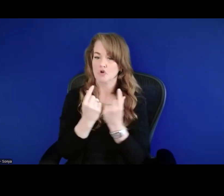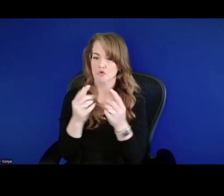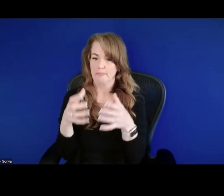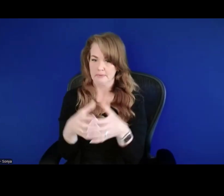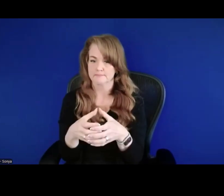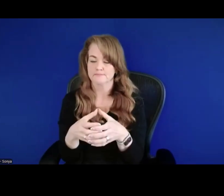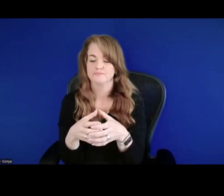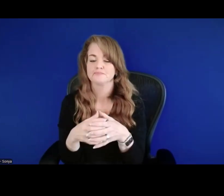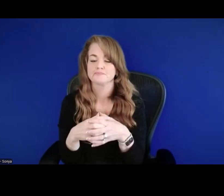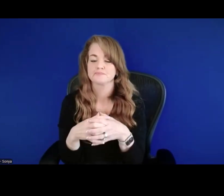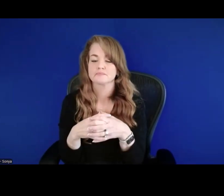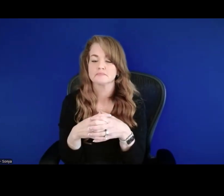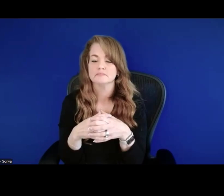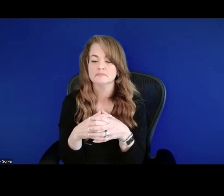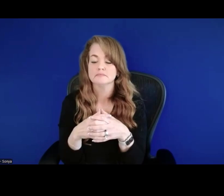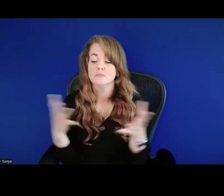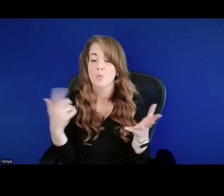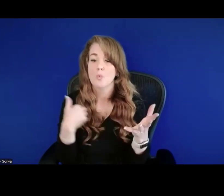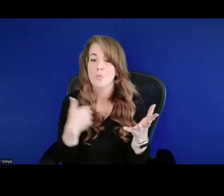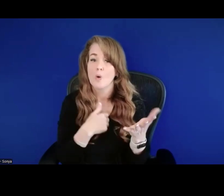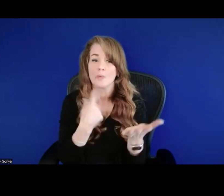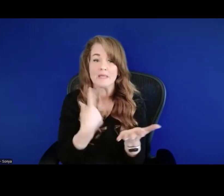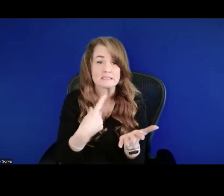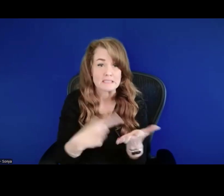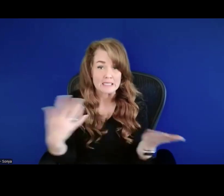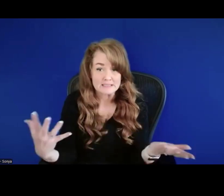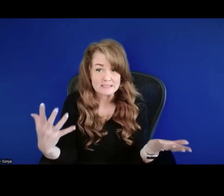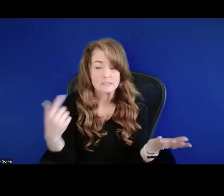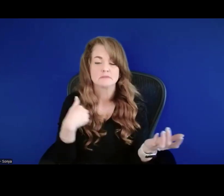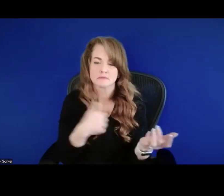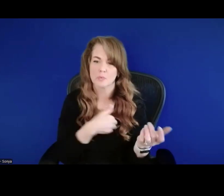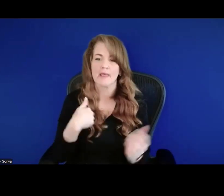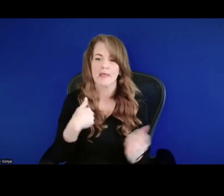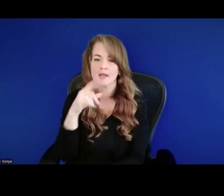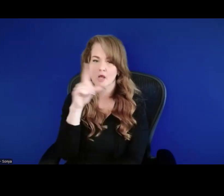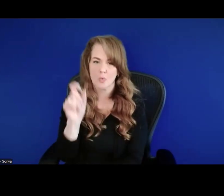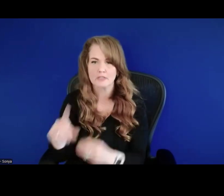that we talked about. So we had a question about, How do we talk